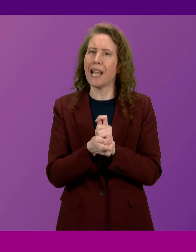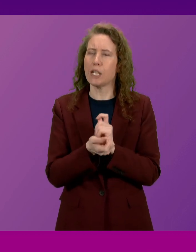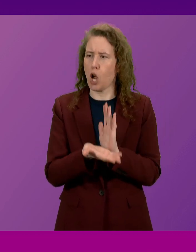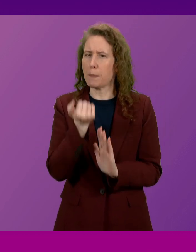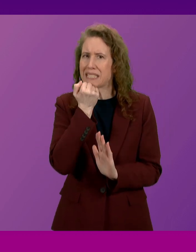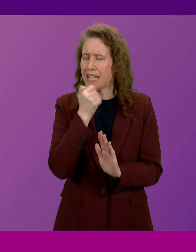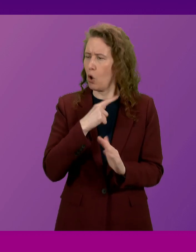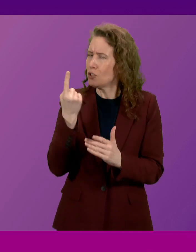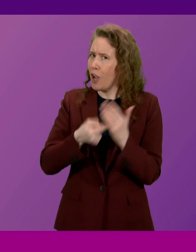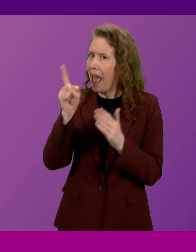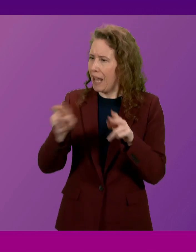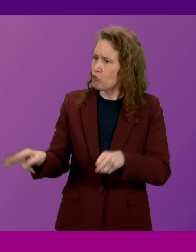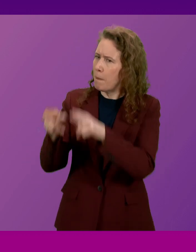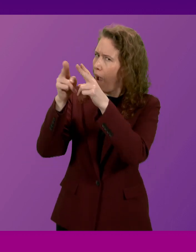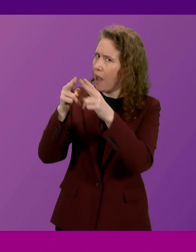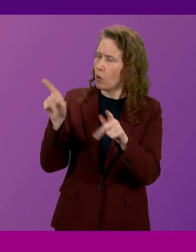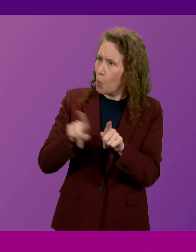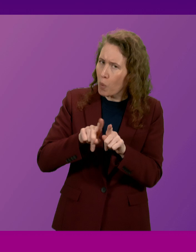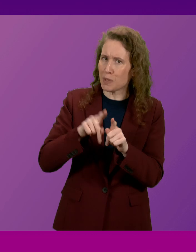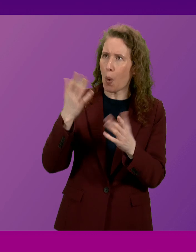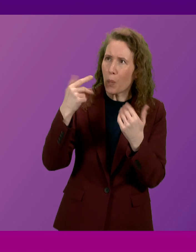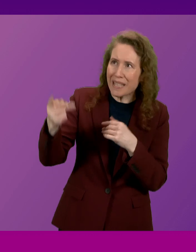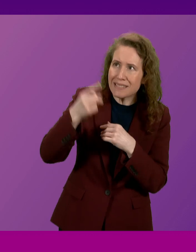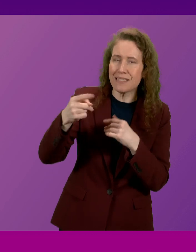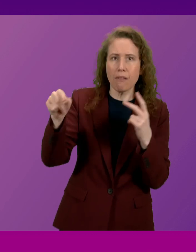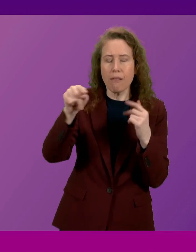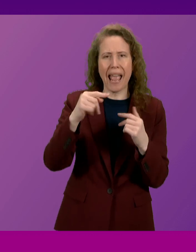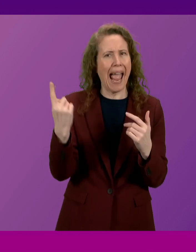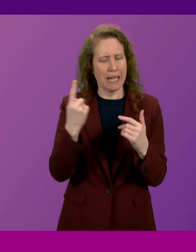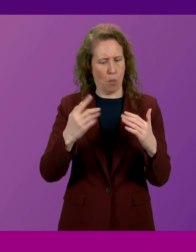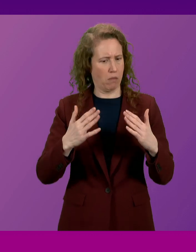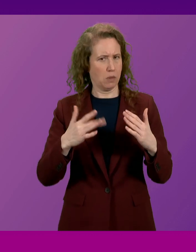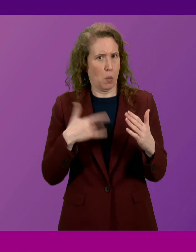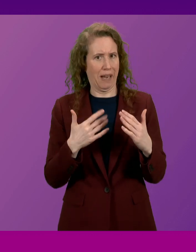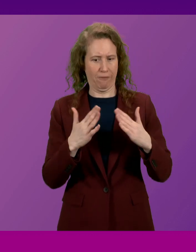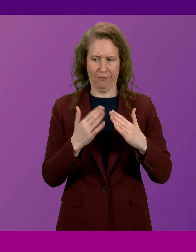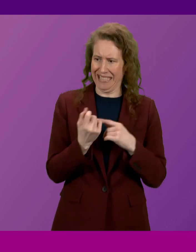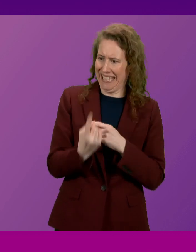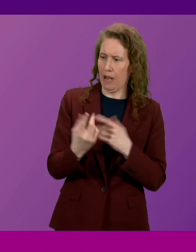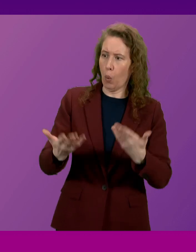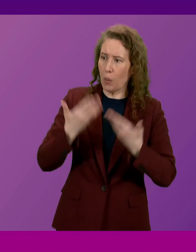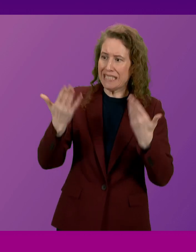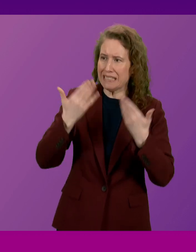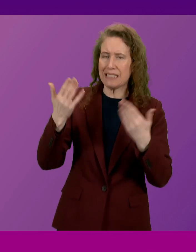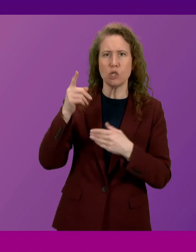more does he believe could be done so that those who live near wind turbines get more benefits?